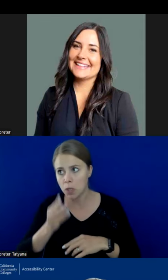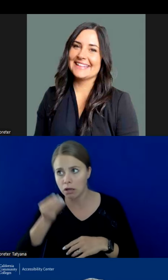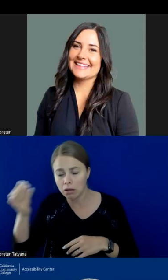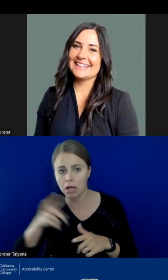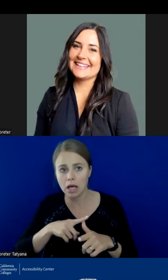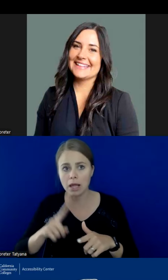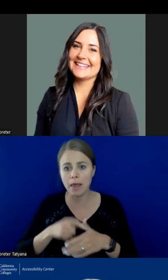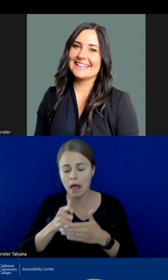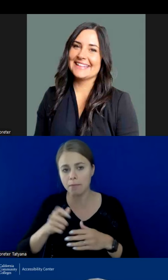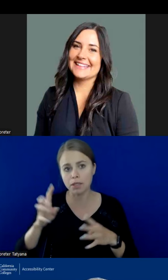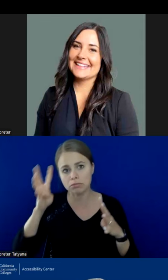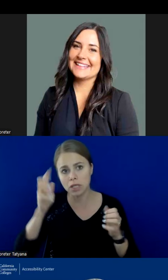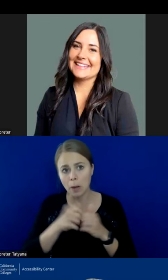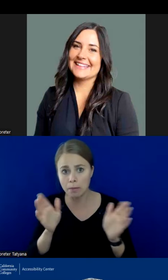up with a plan how it can be remediated.